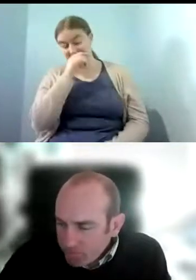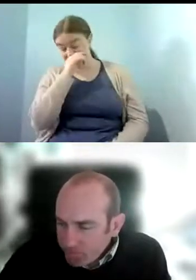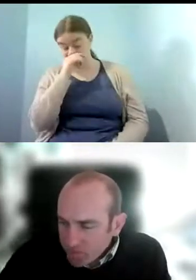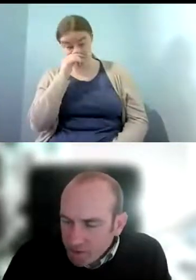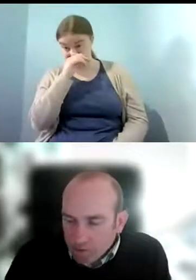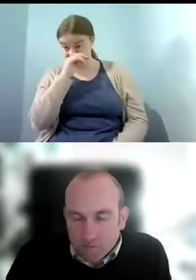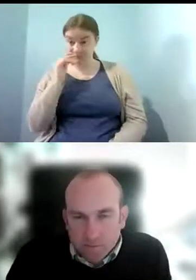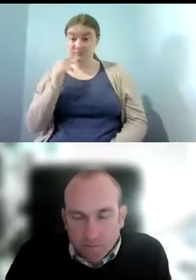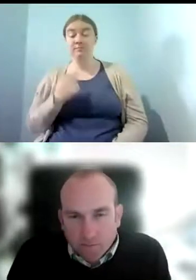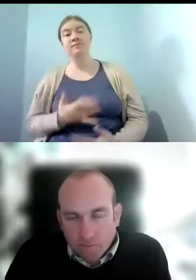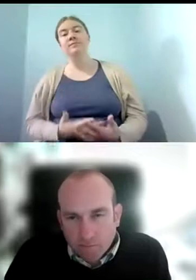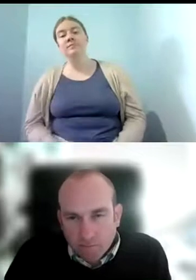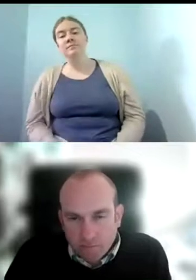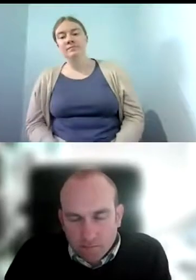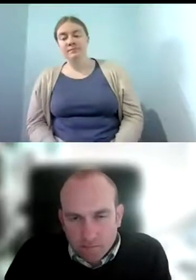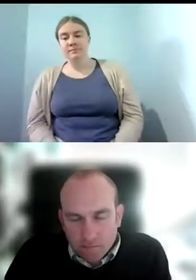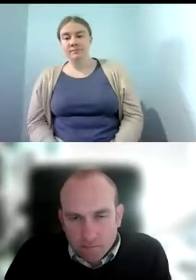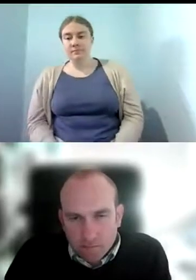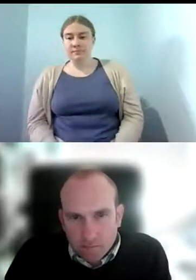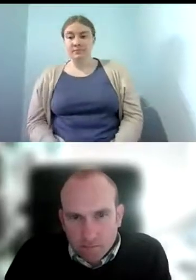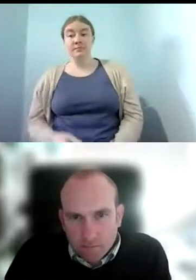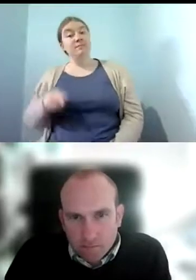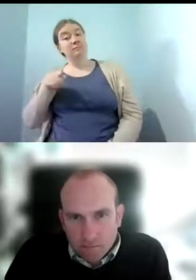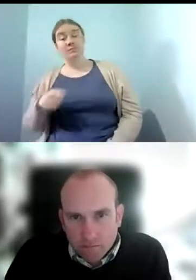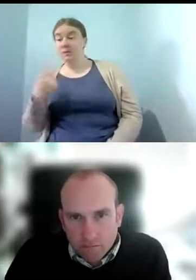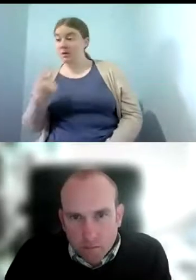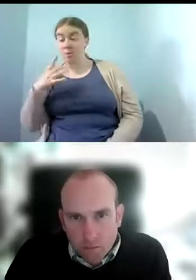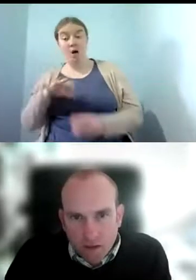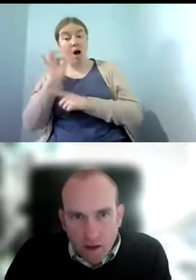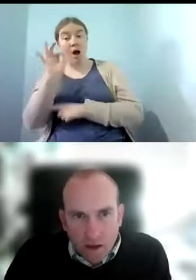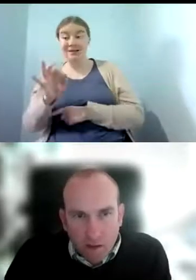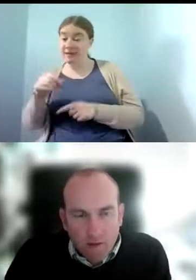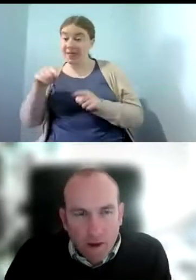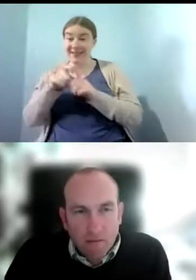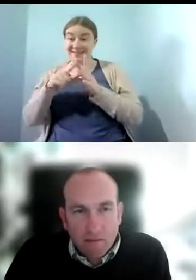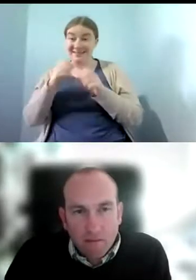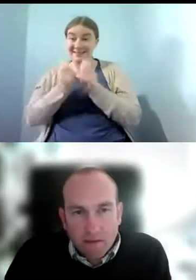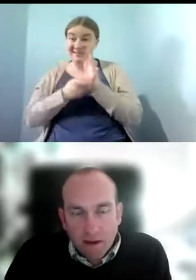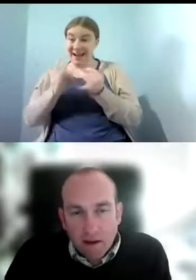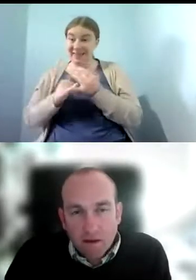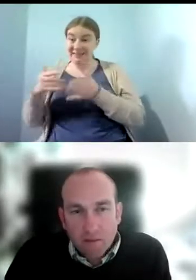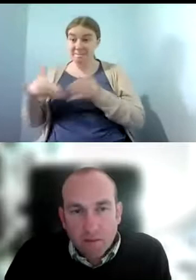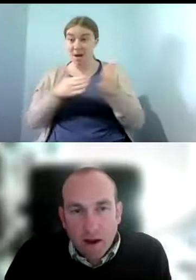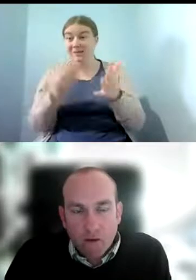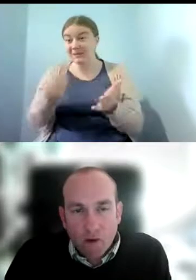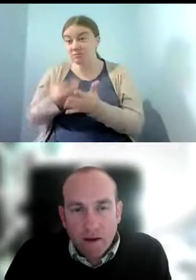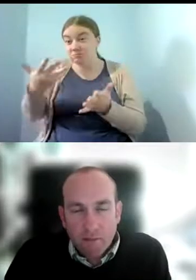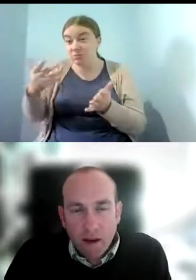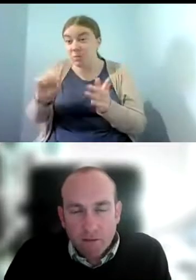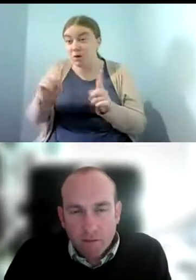about how much did the diglis pass cost it was about yeah about four million pounds